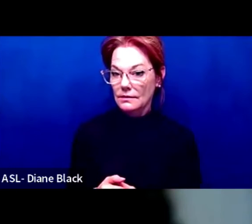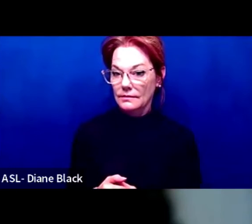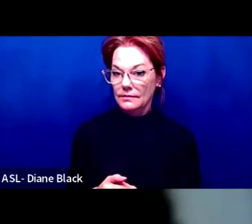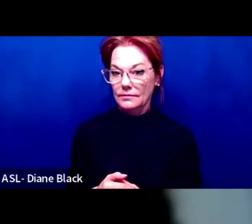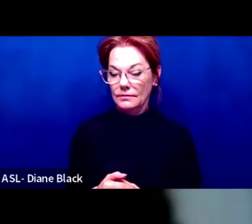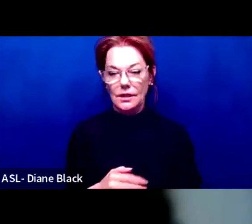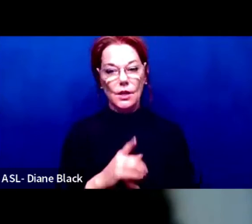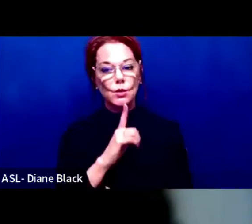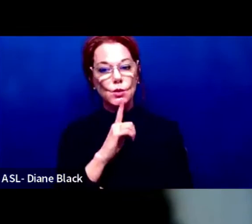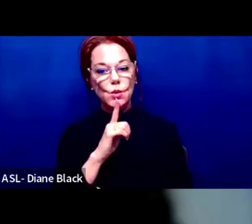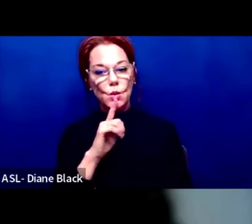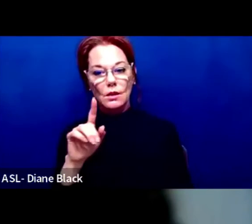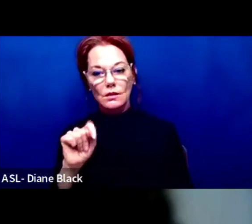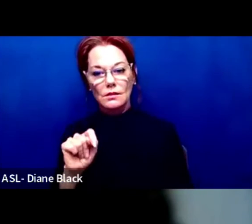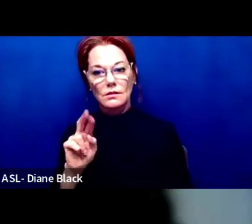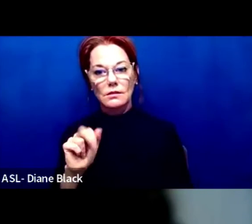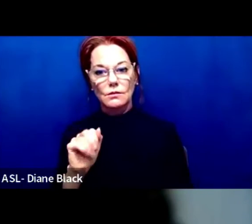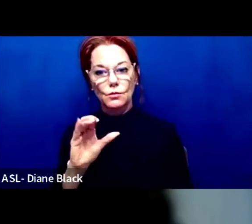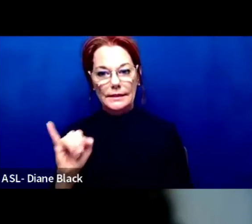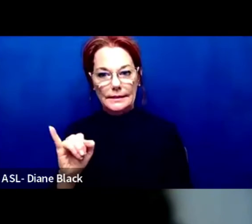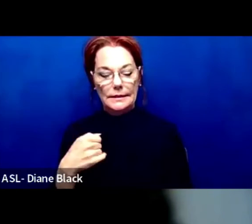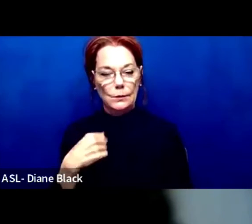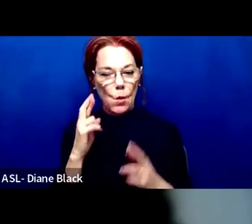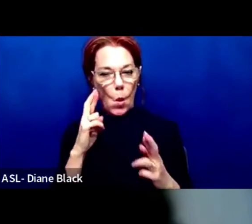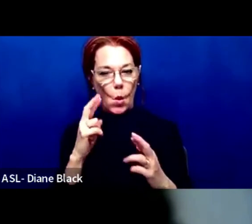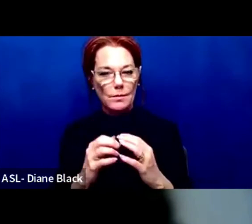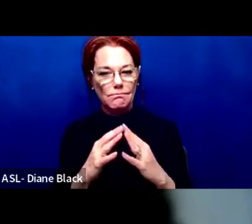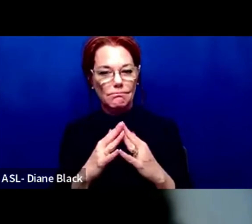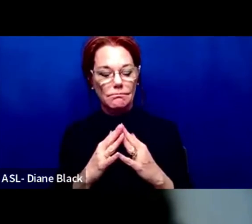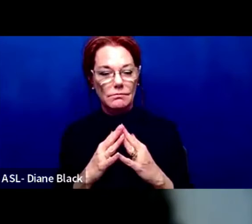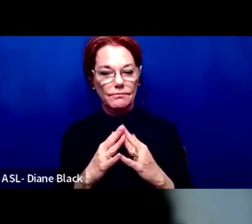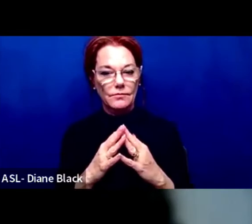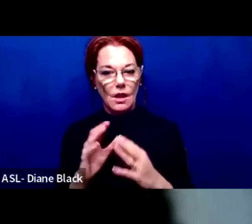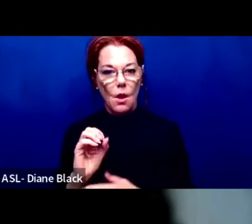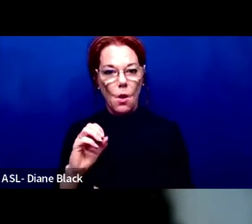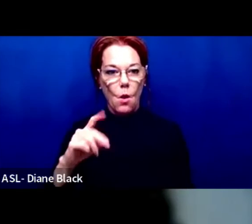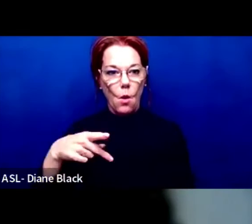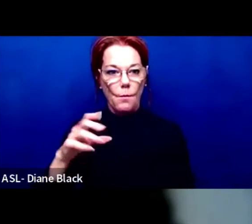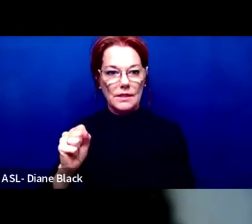Traci Barney: Sure. We're hoping to implement the online, the oldest online brain injury,